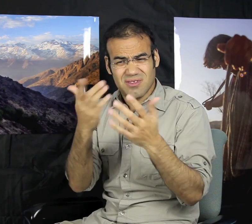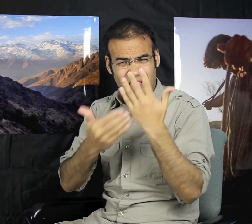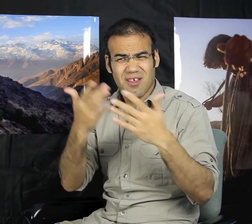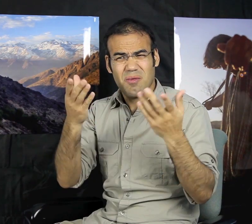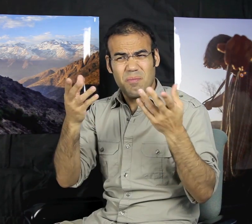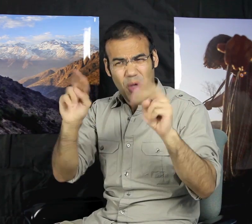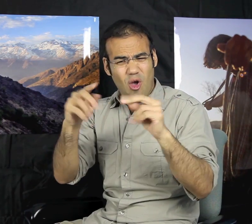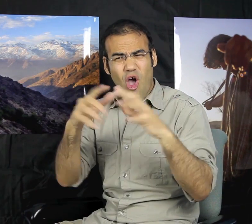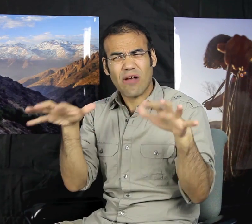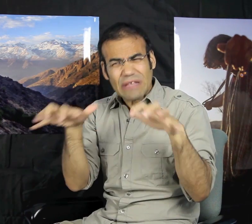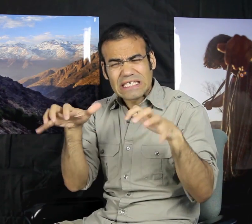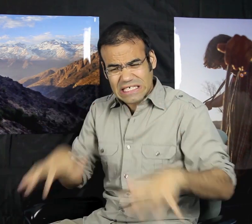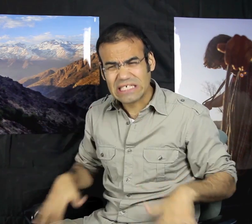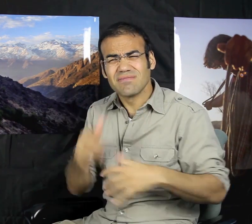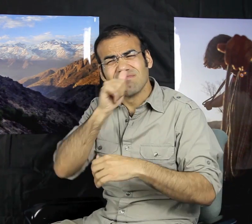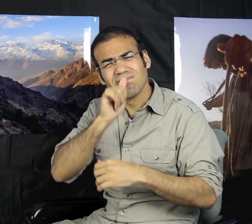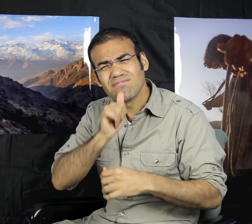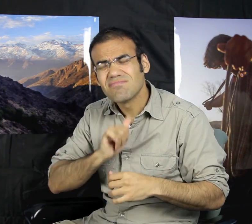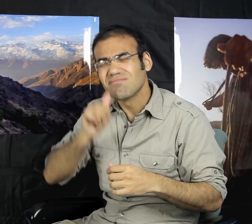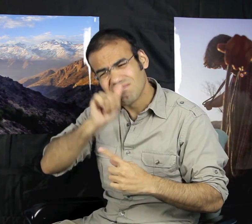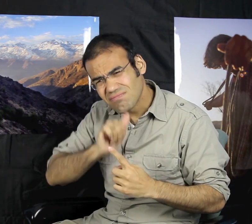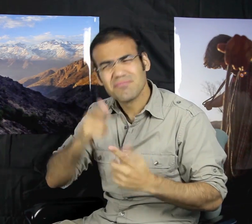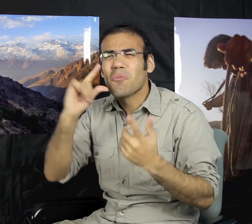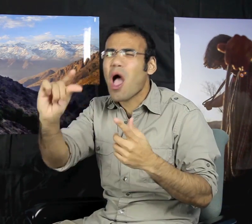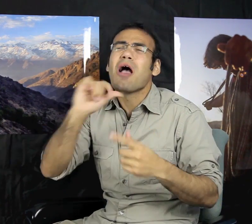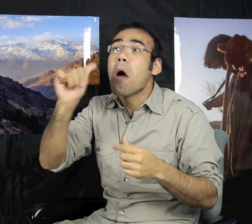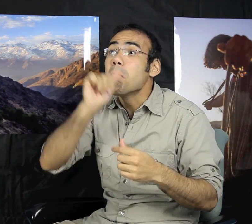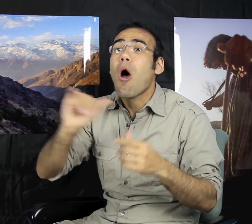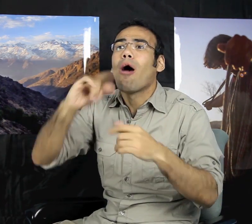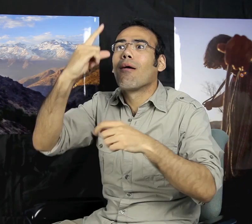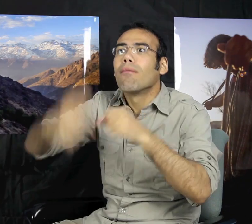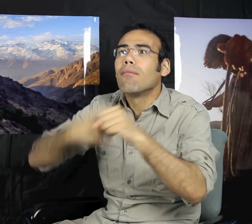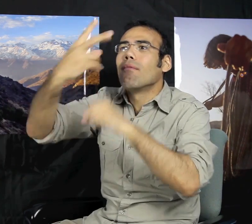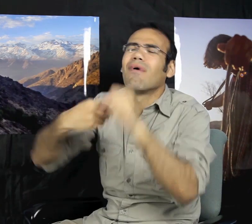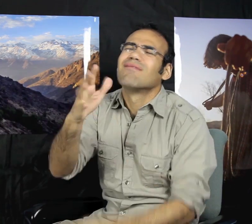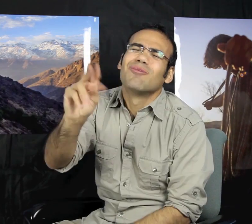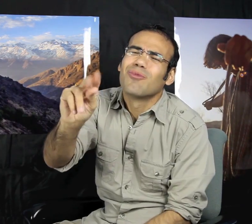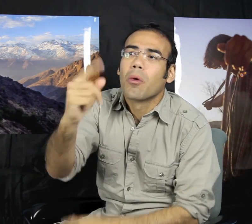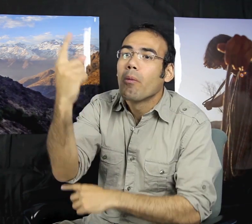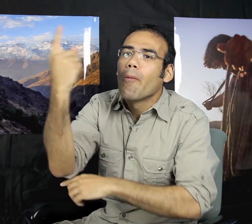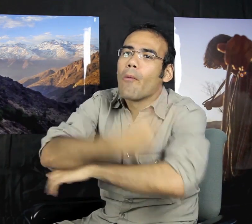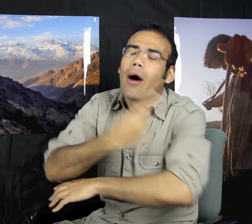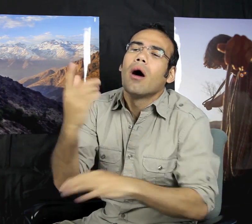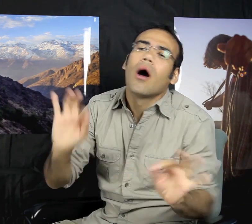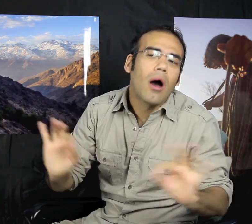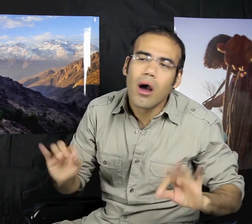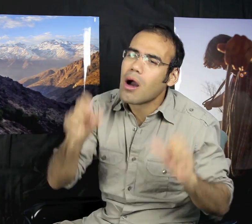Some parts of me were freezing and I maintained my determination. It's not like one year or town, just one day, that's nothing!